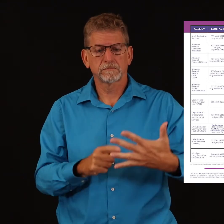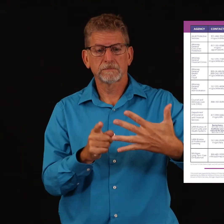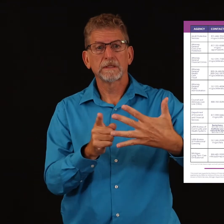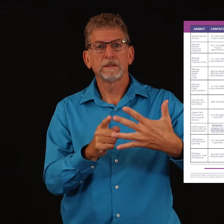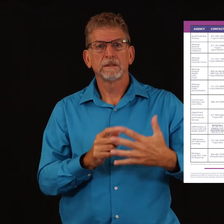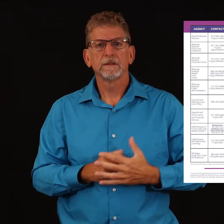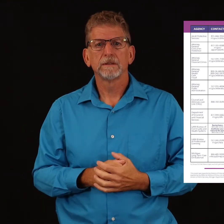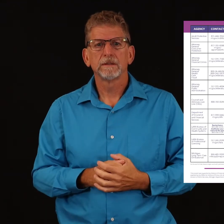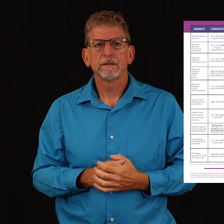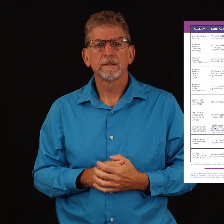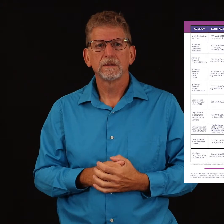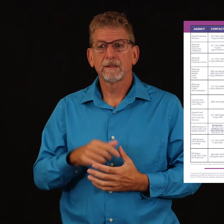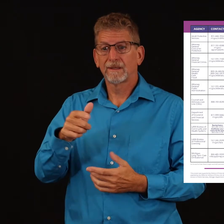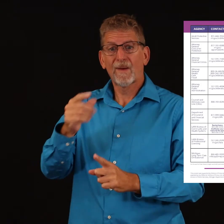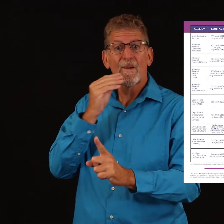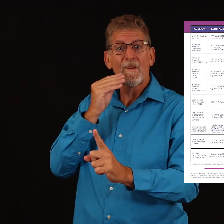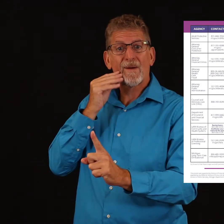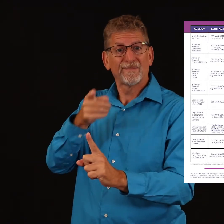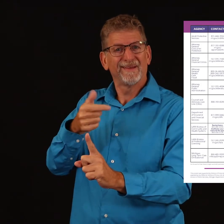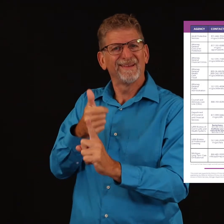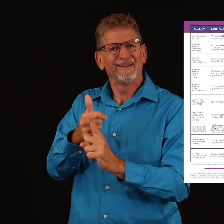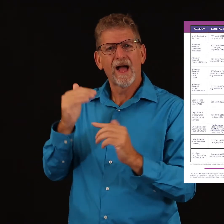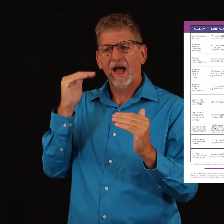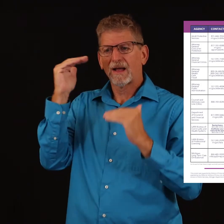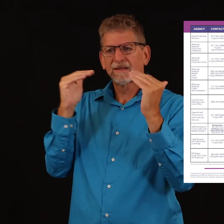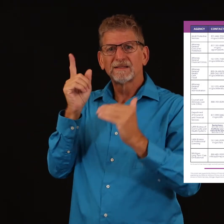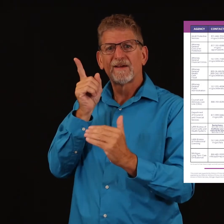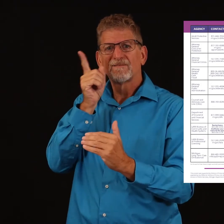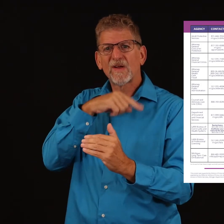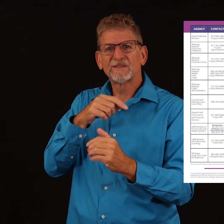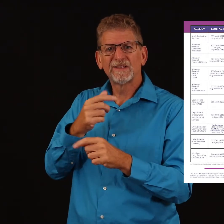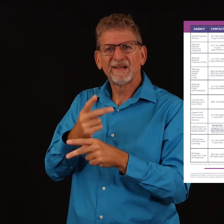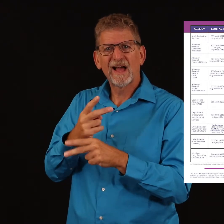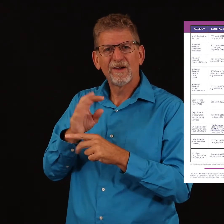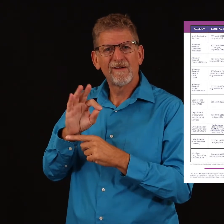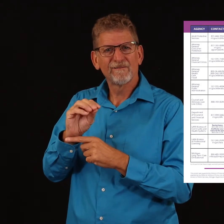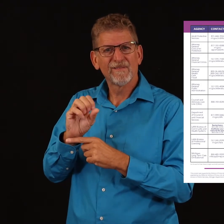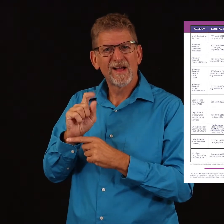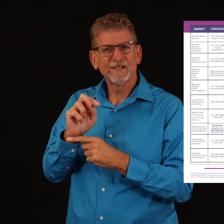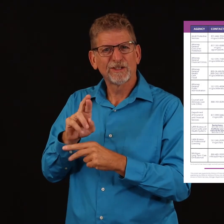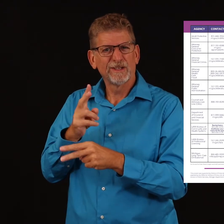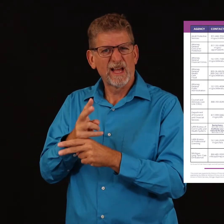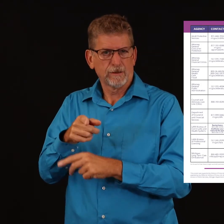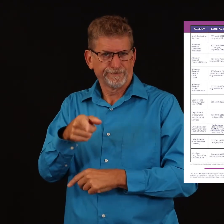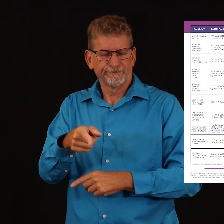An adult foster care home;